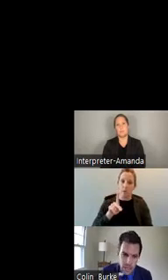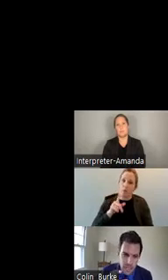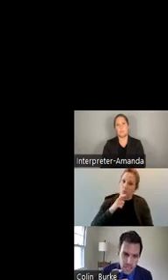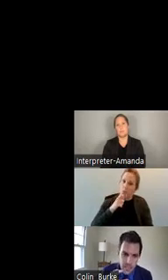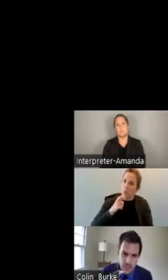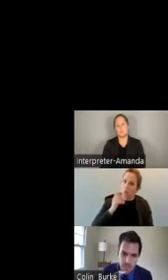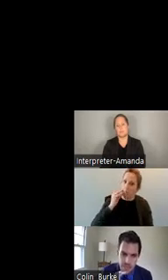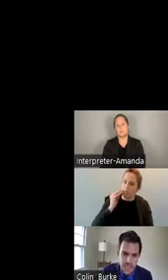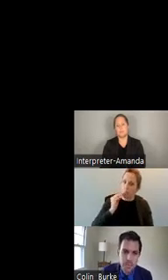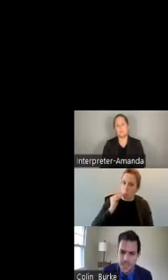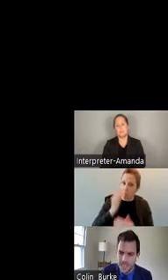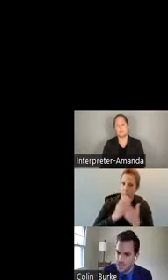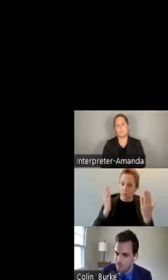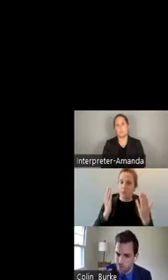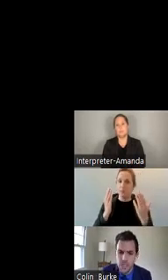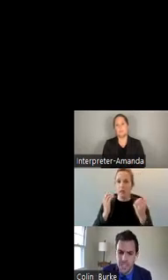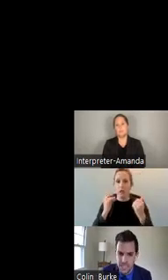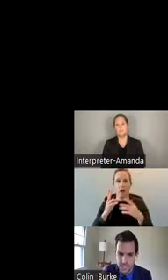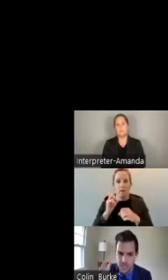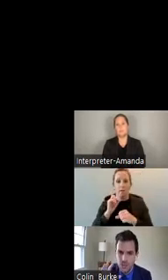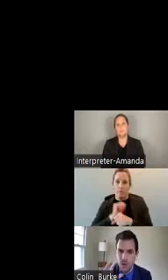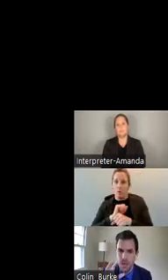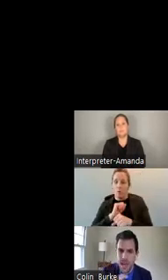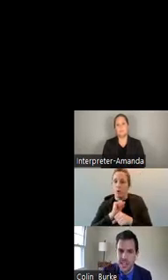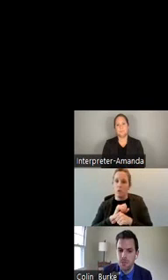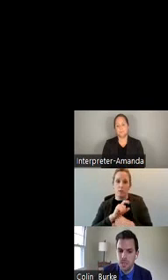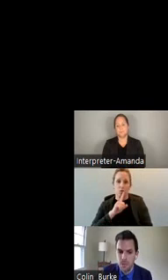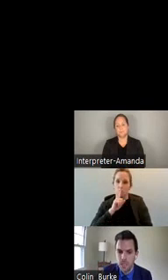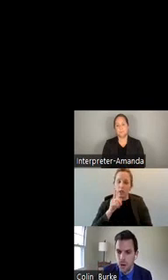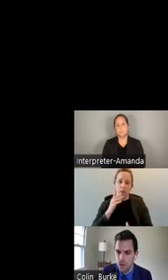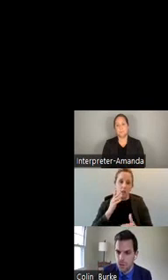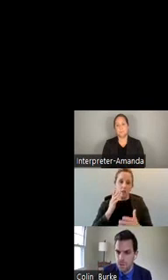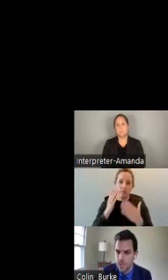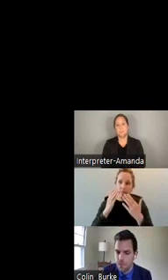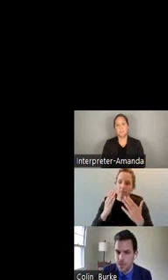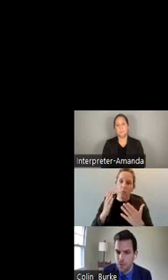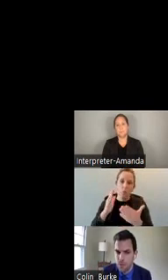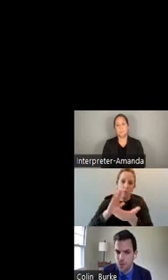is deeply indebted fully indebted to an academic Community Partnership that we've been able to